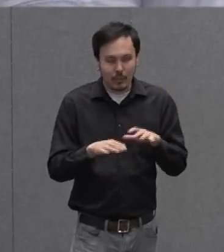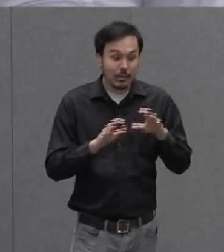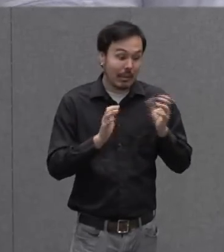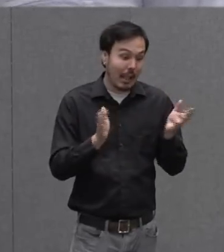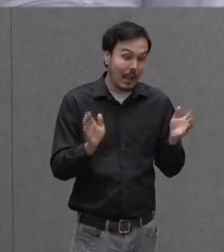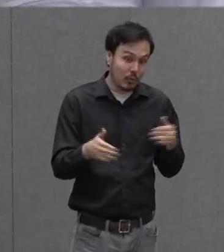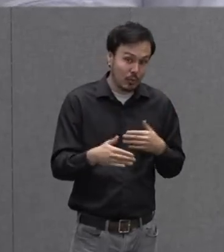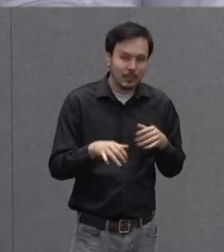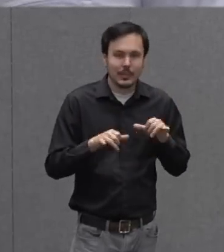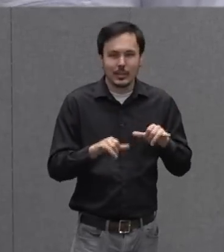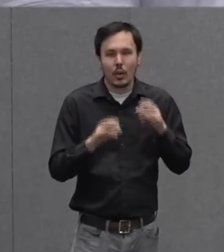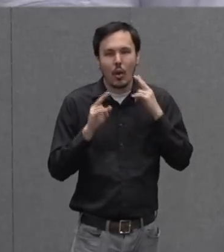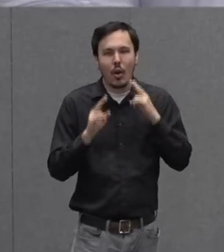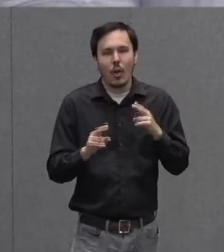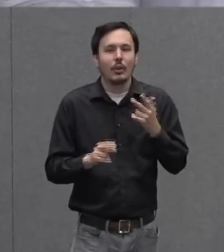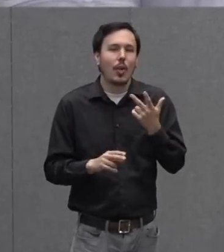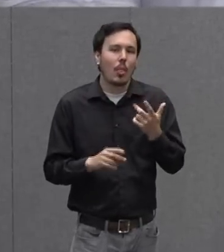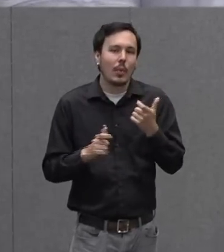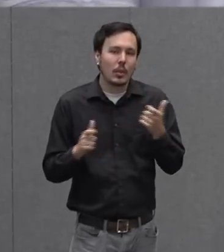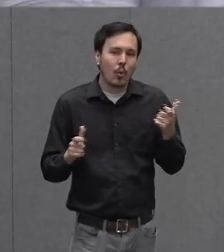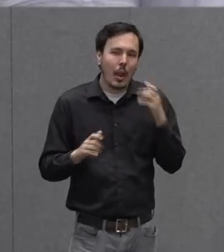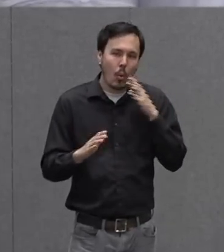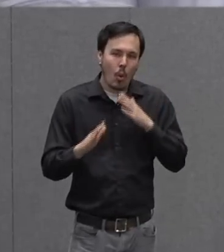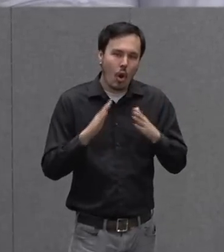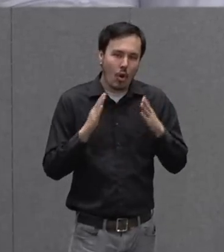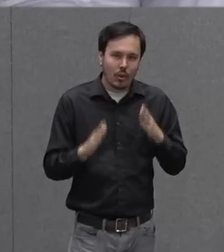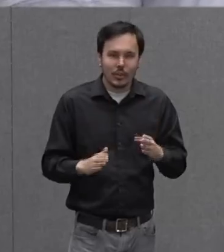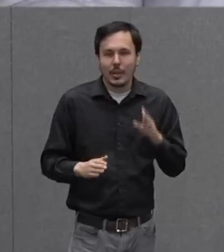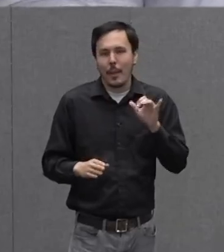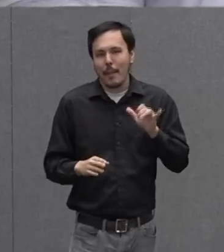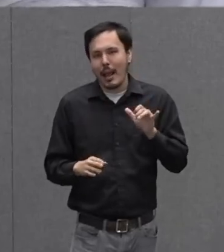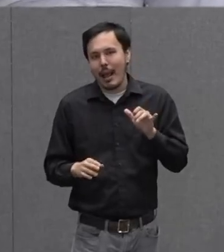still honor the three great warriors by playing rock,